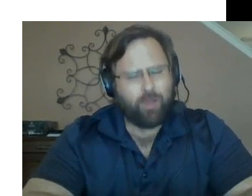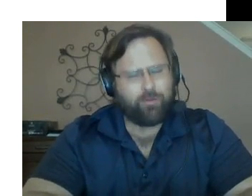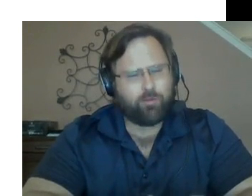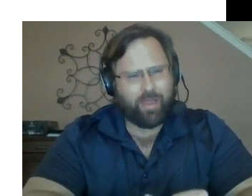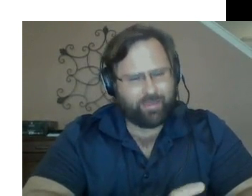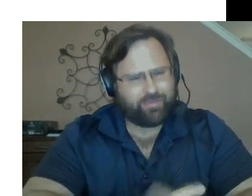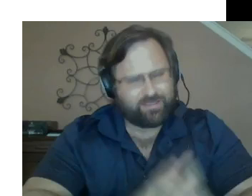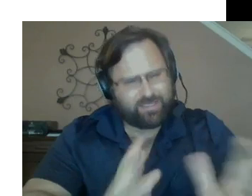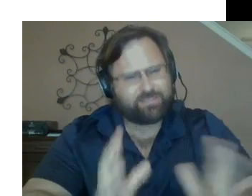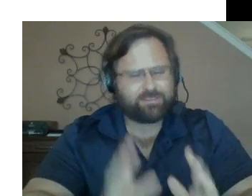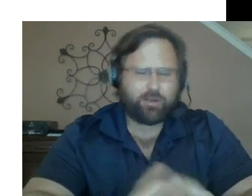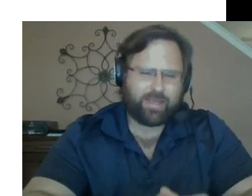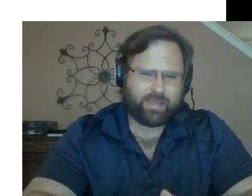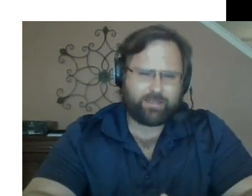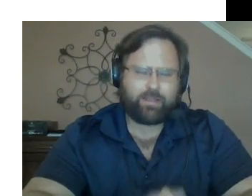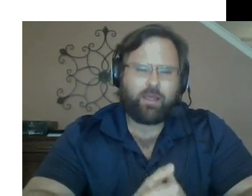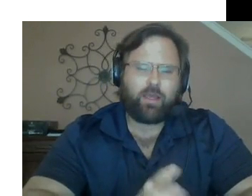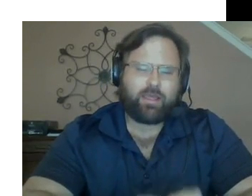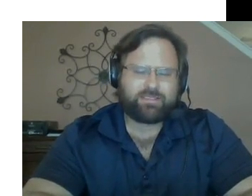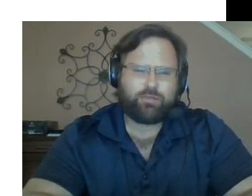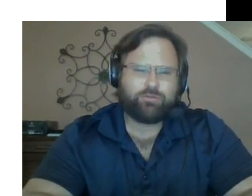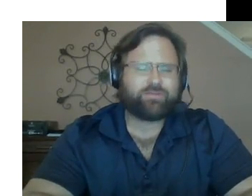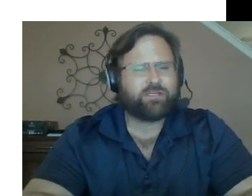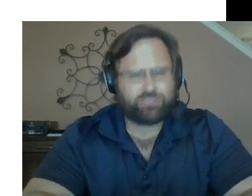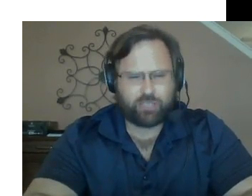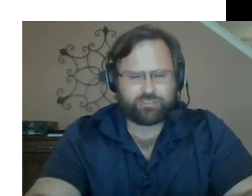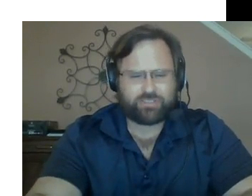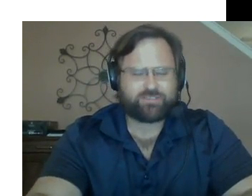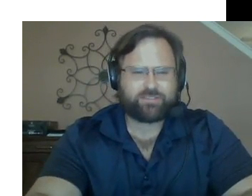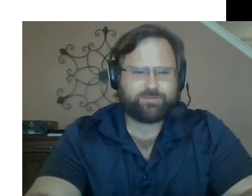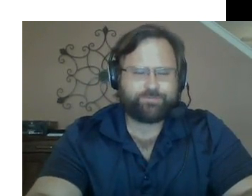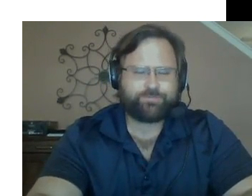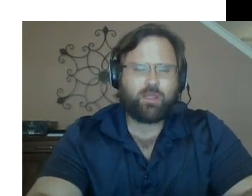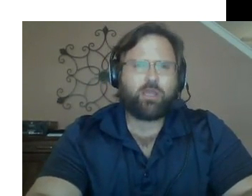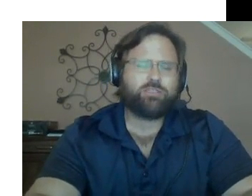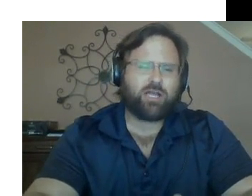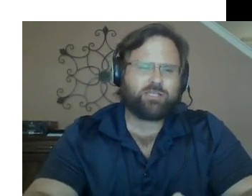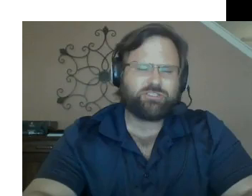primary way that sentences are connected is the use of conjunctions conjunctions